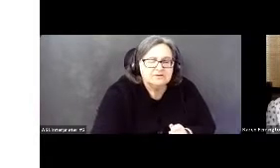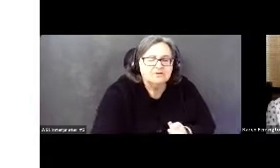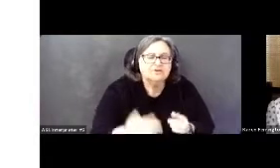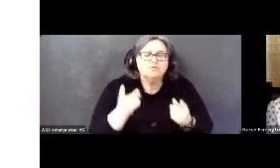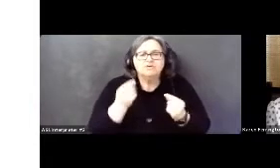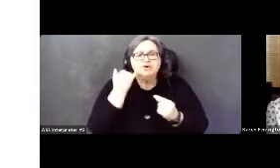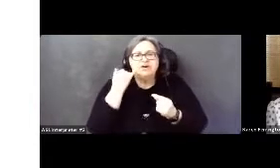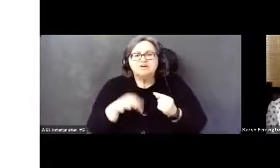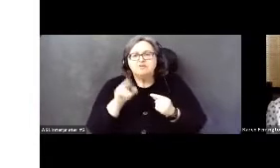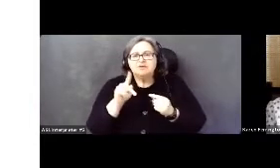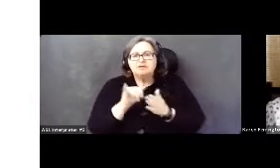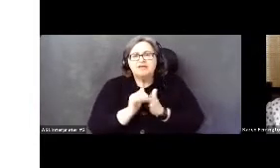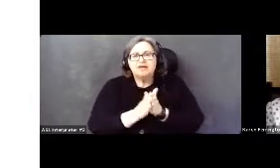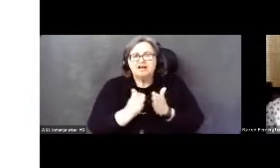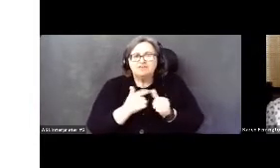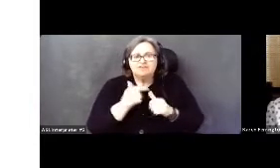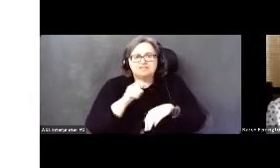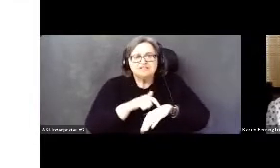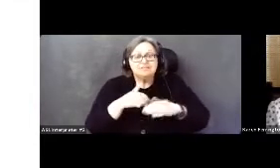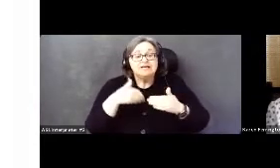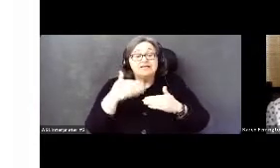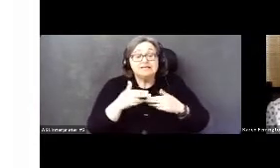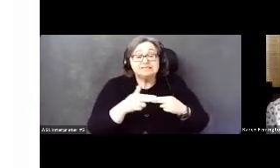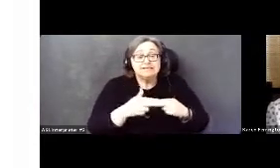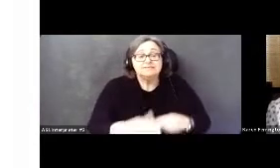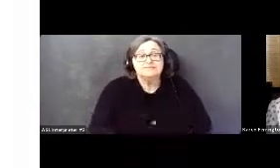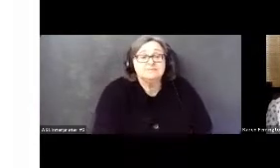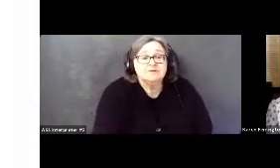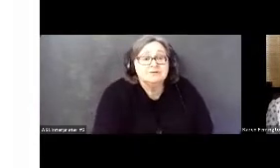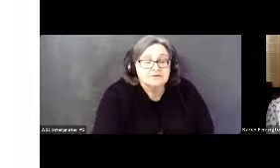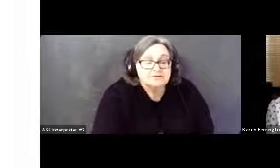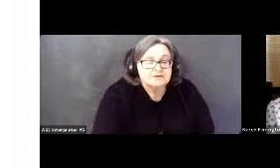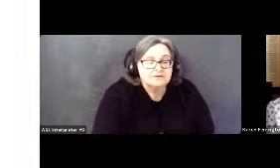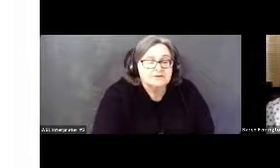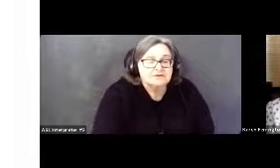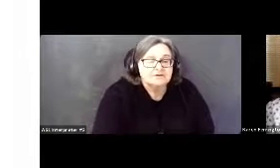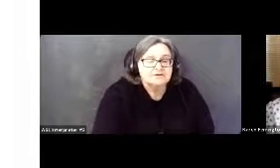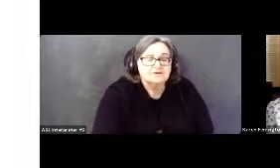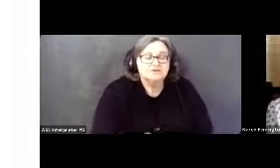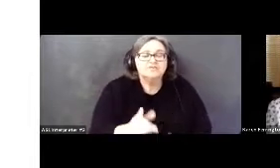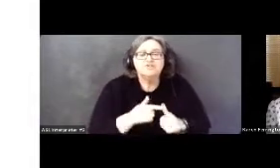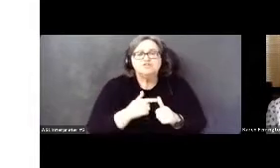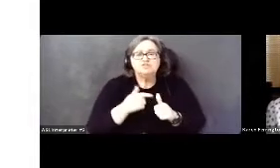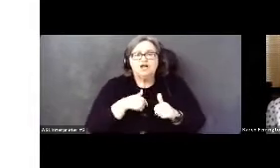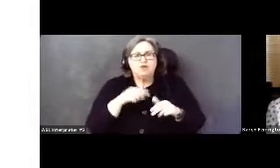picking up the slide for the first time. Next slide. First of all I would take a look at